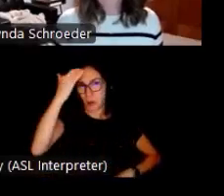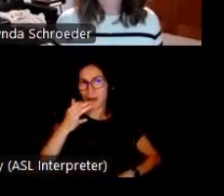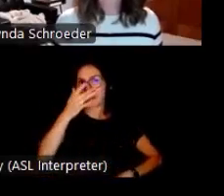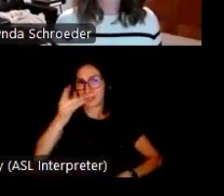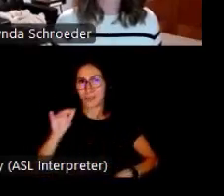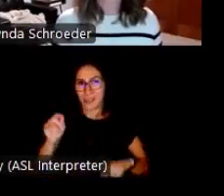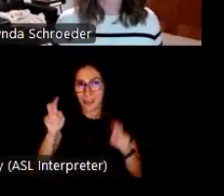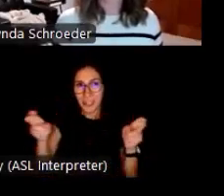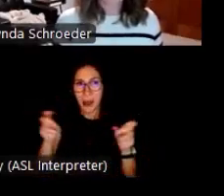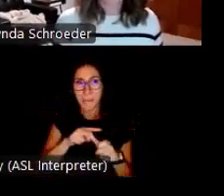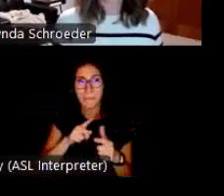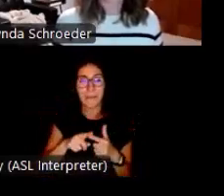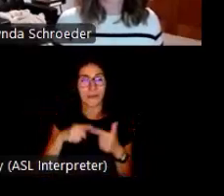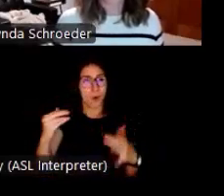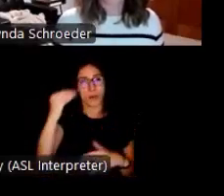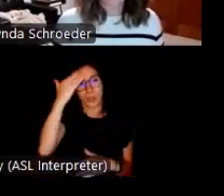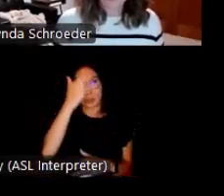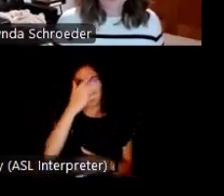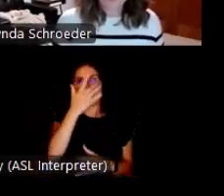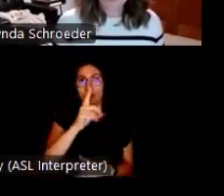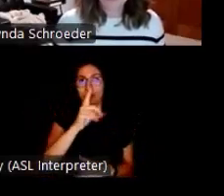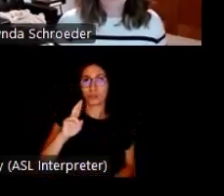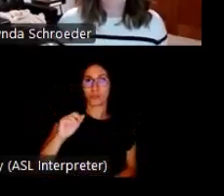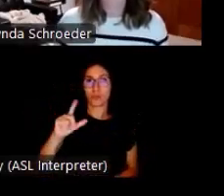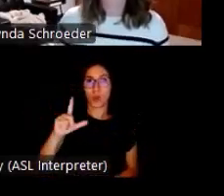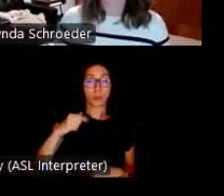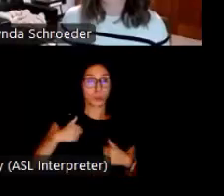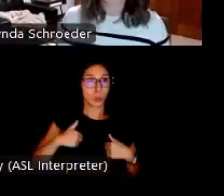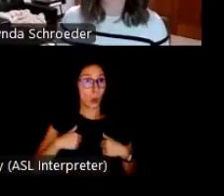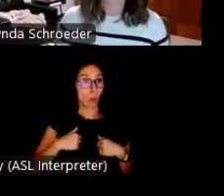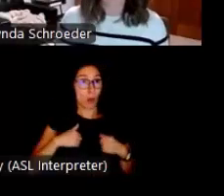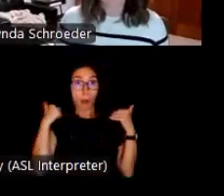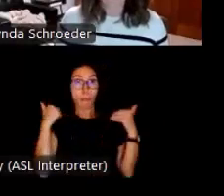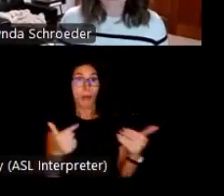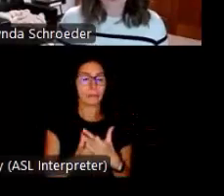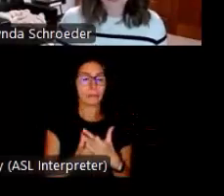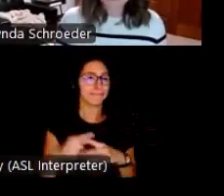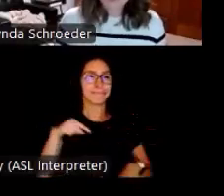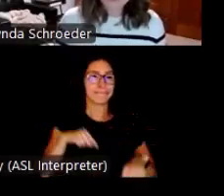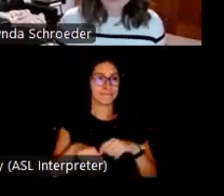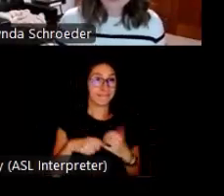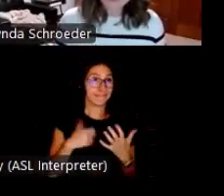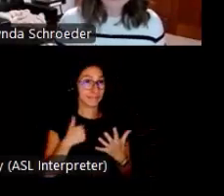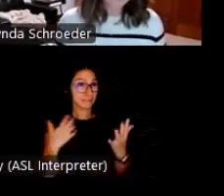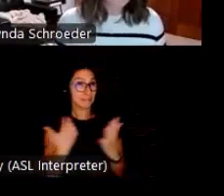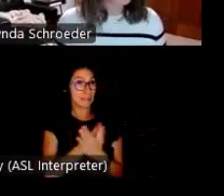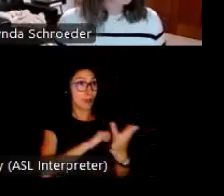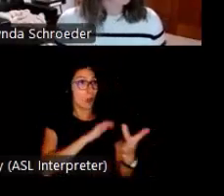And so I reached out to colleagues at the Federal Office of Rural Health Policy, Mental Health